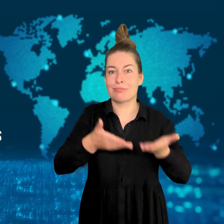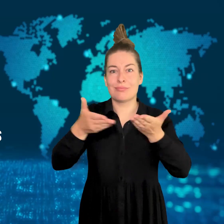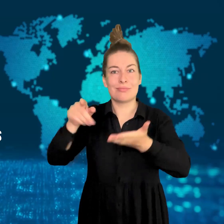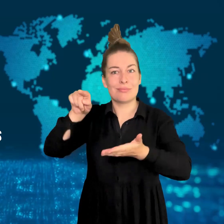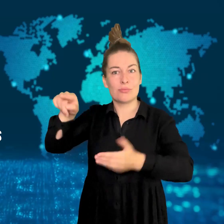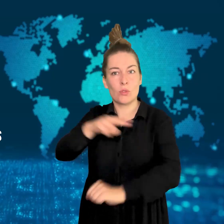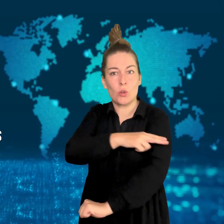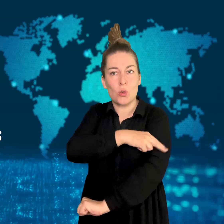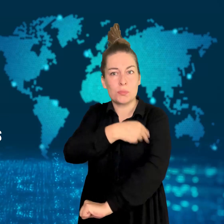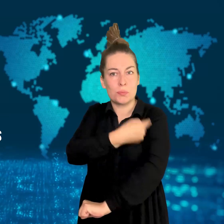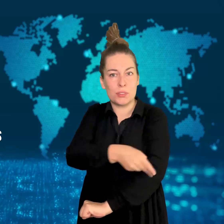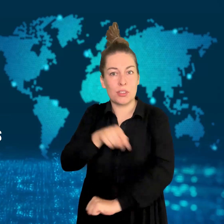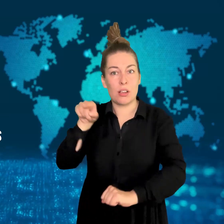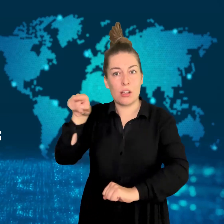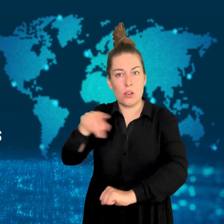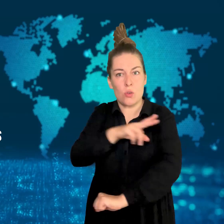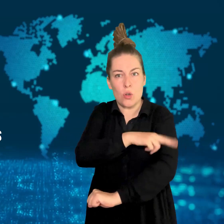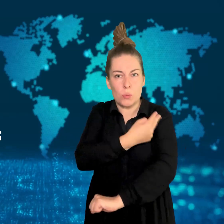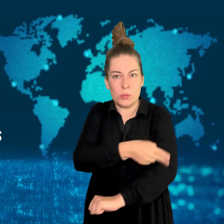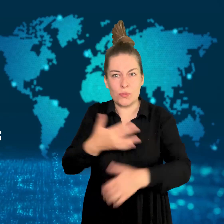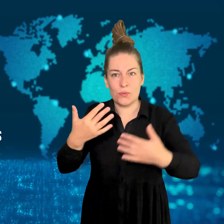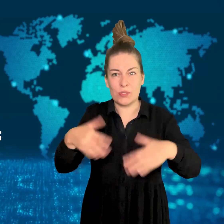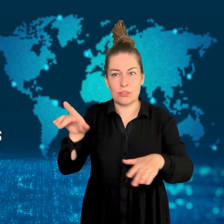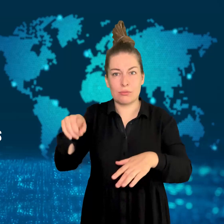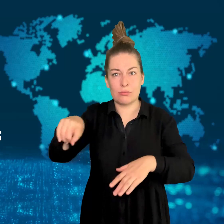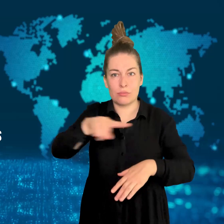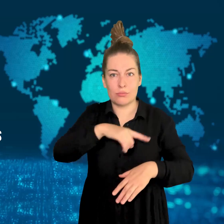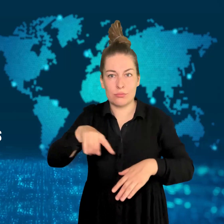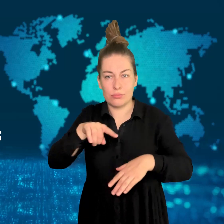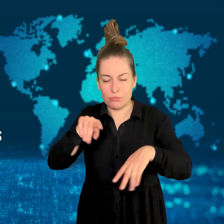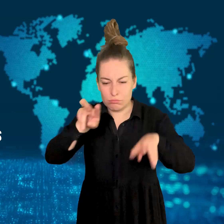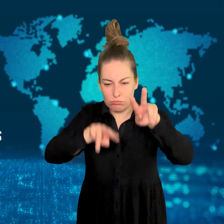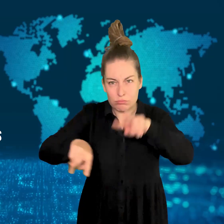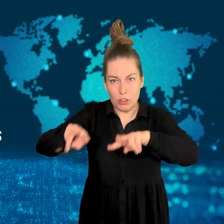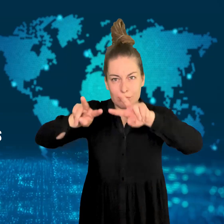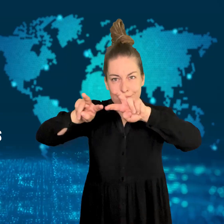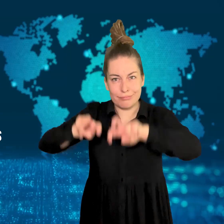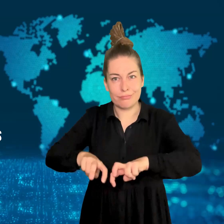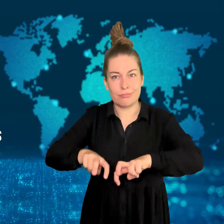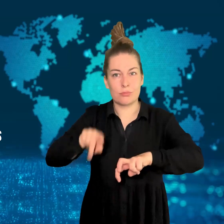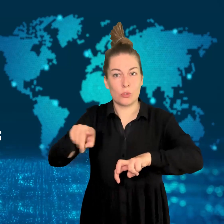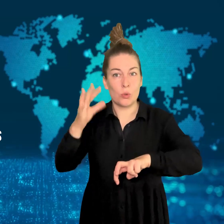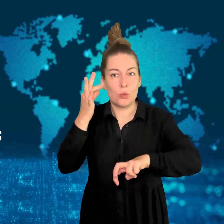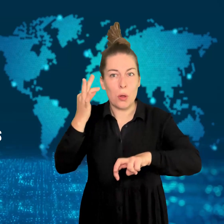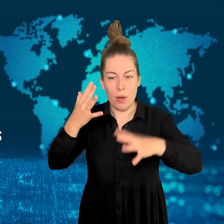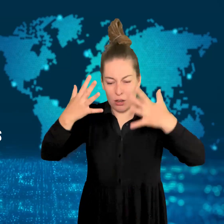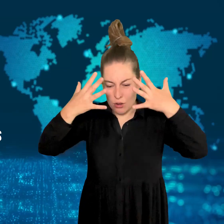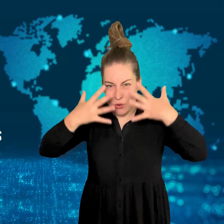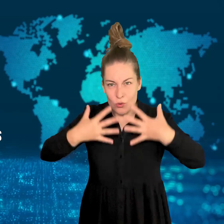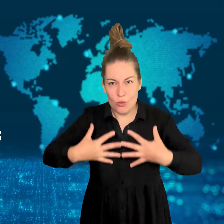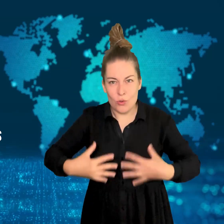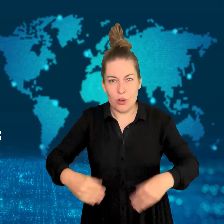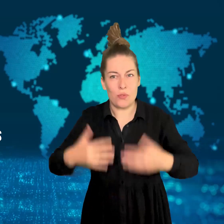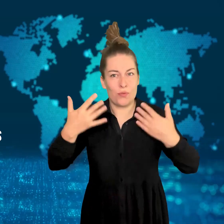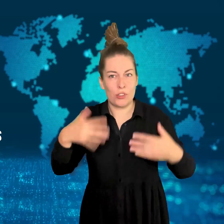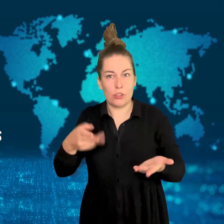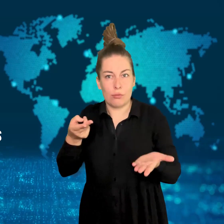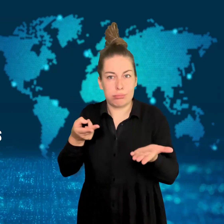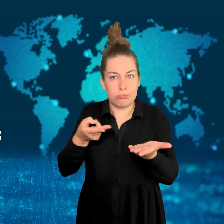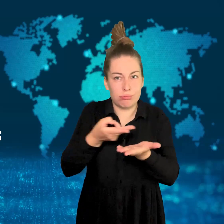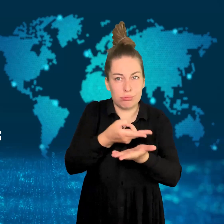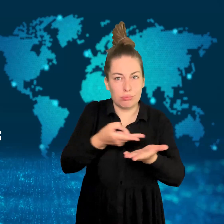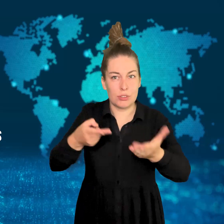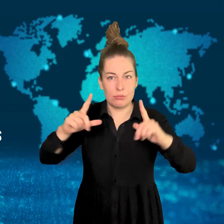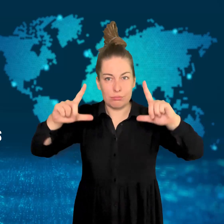A hospital examined her and found no signs of bruising on her body.